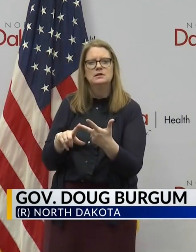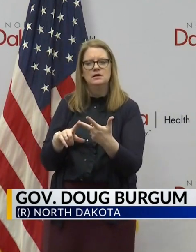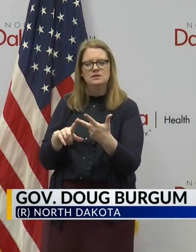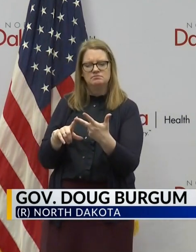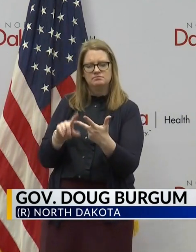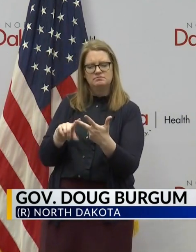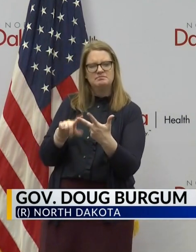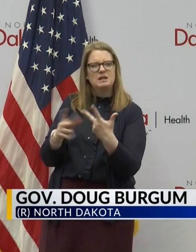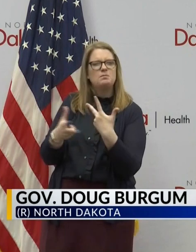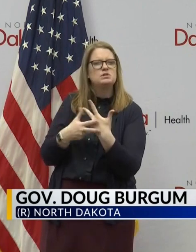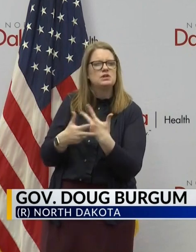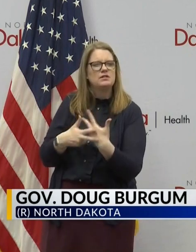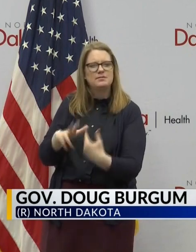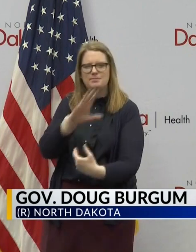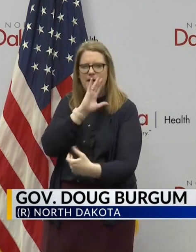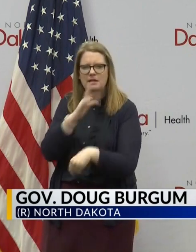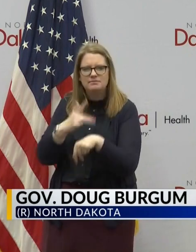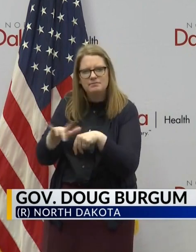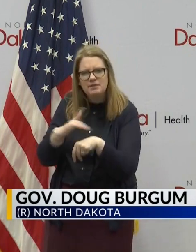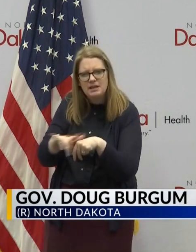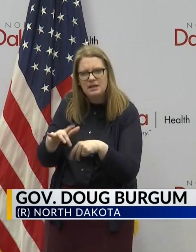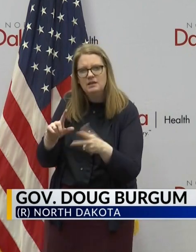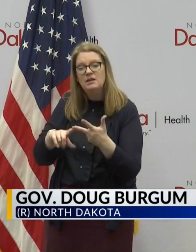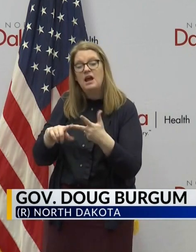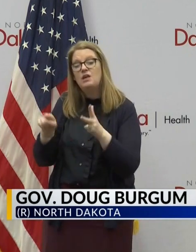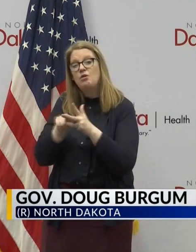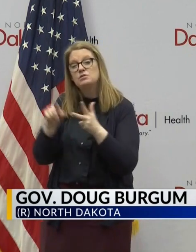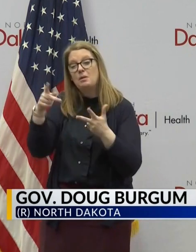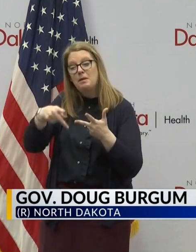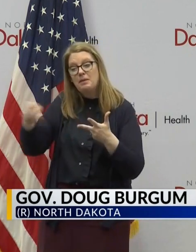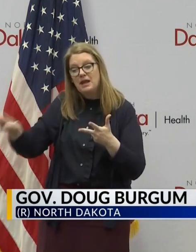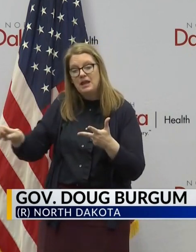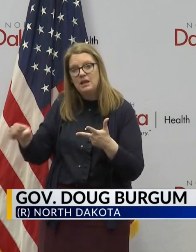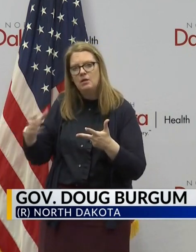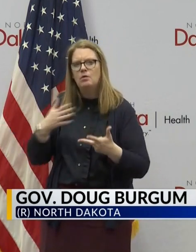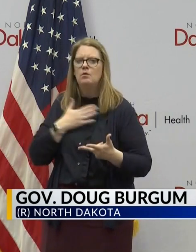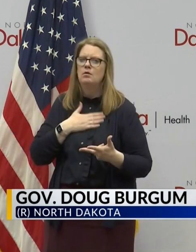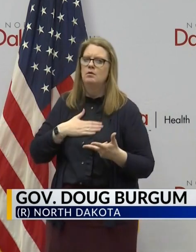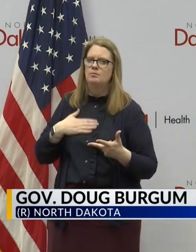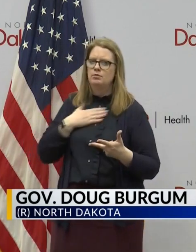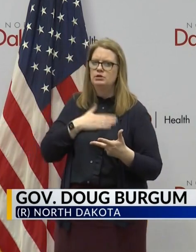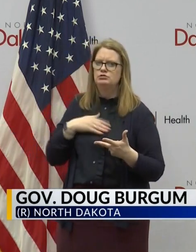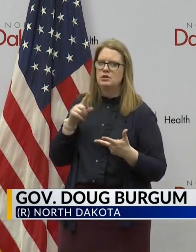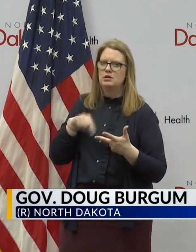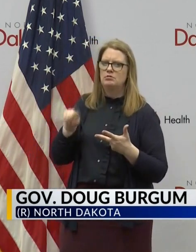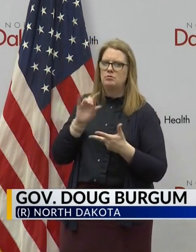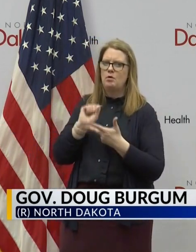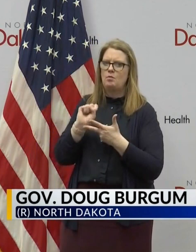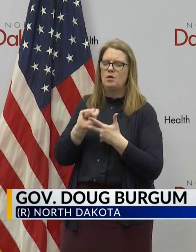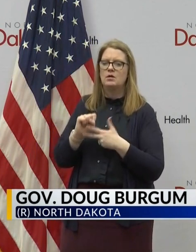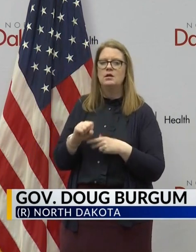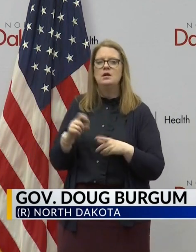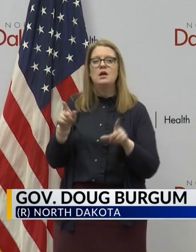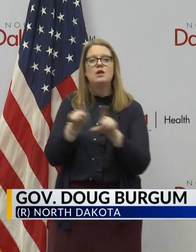EDUCATION. DENTISTS AND ELECTIVE SURGERIES TO PRESERVE HOSPITAL CAPACITY IN